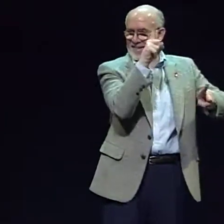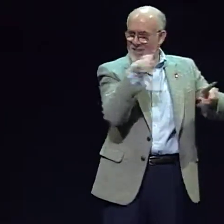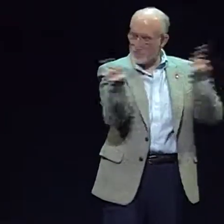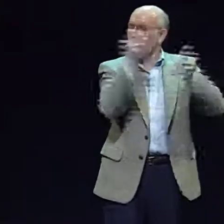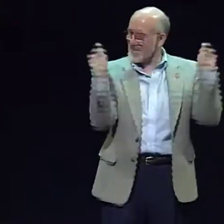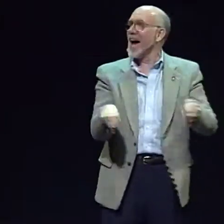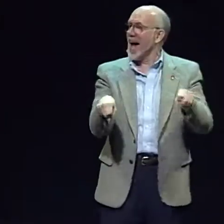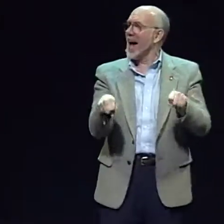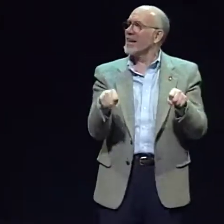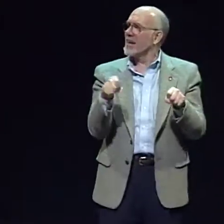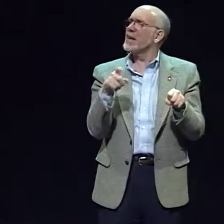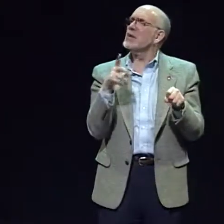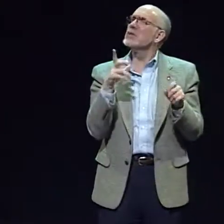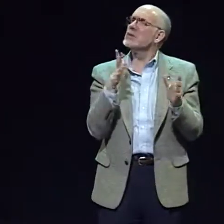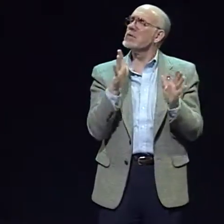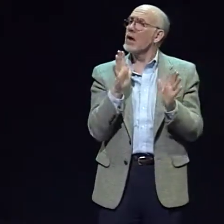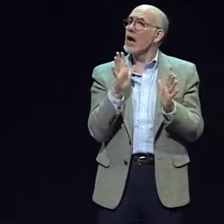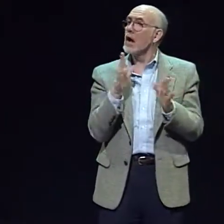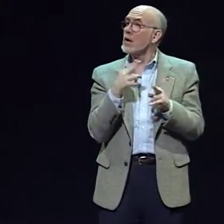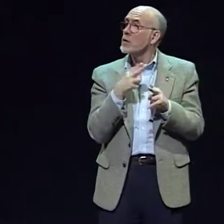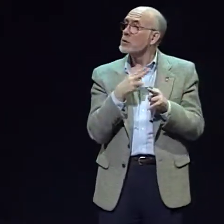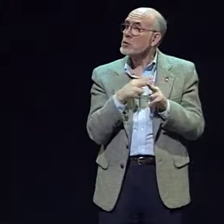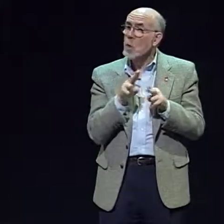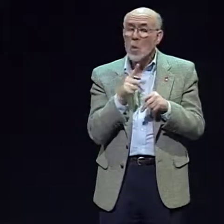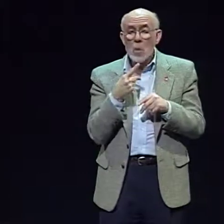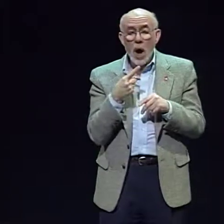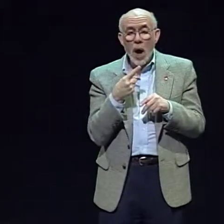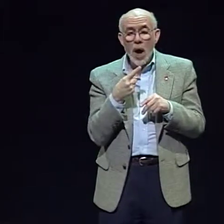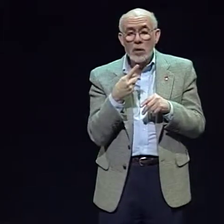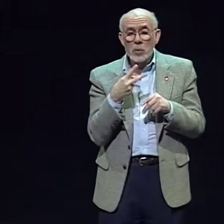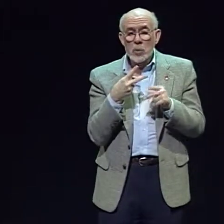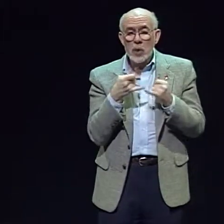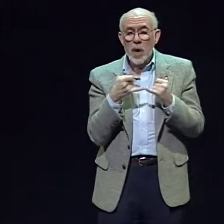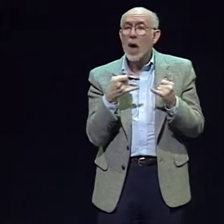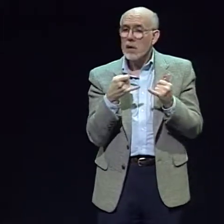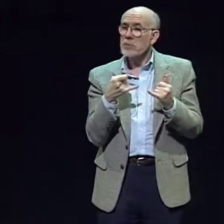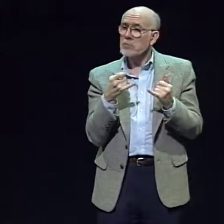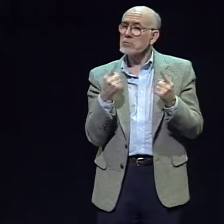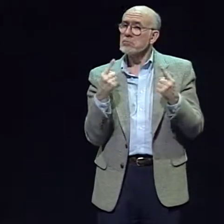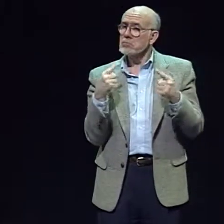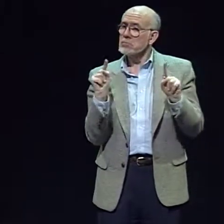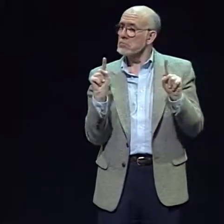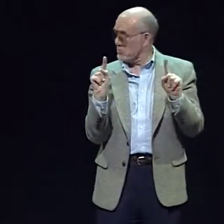AS FRANK TURK SIGNED, "INSTEAD OF CAN'T, YOU CAN" IN HIS OWN WAY.